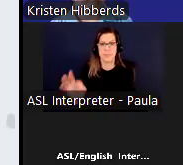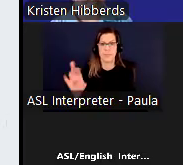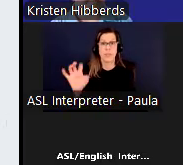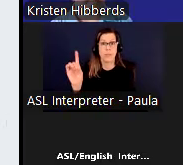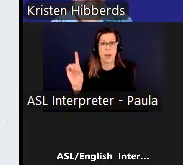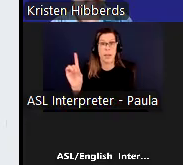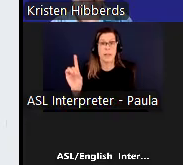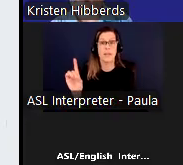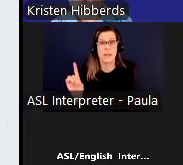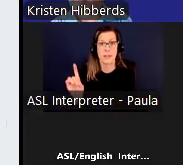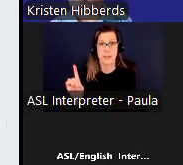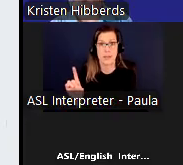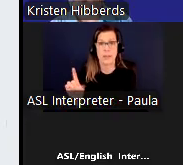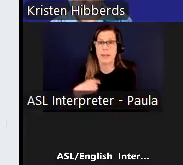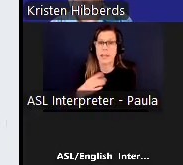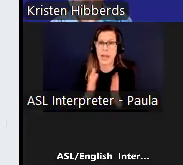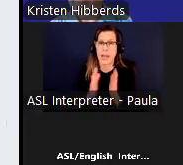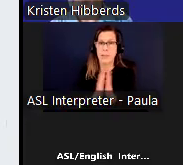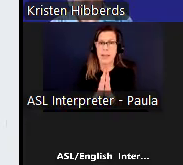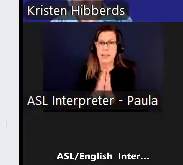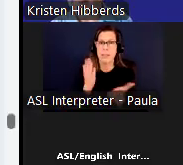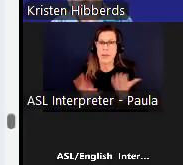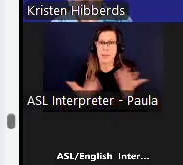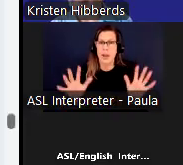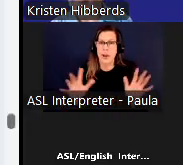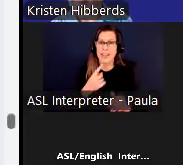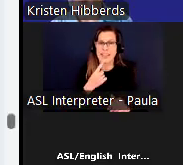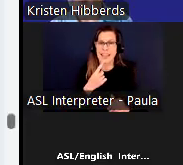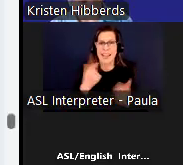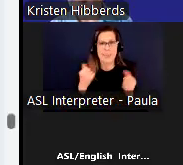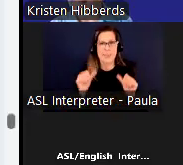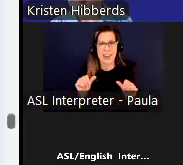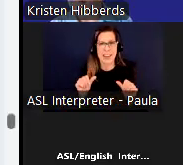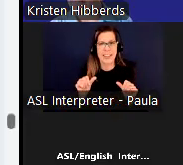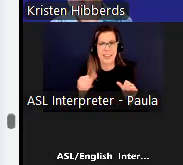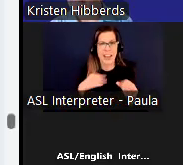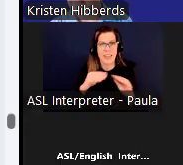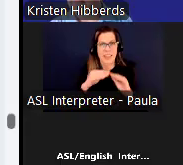And, and I'm asking this and you've probably said it already and just trying to get clarification because it feels important